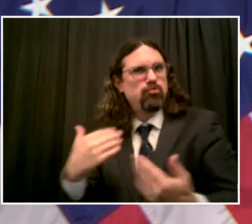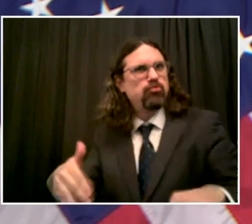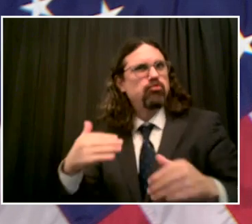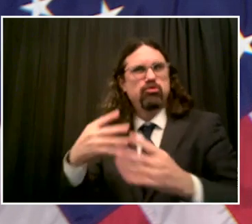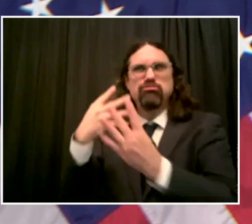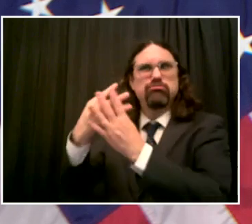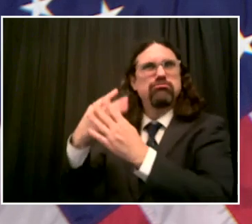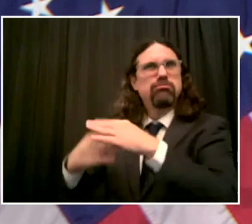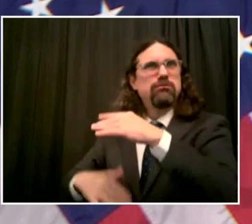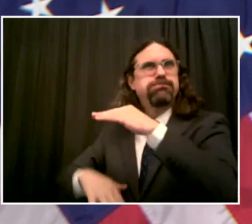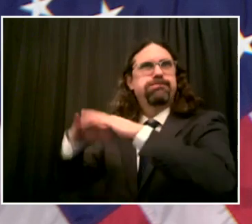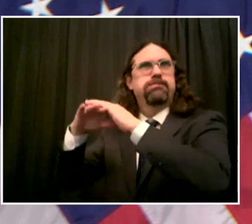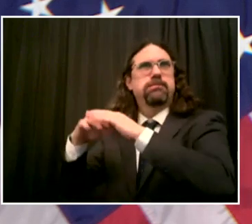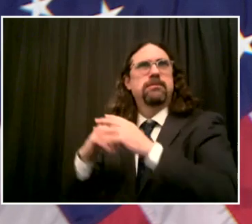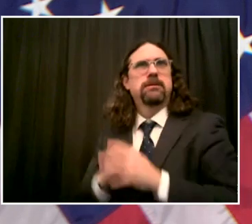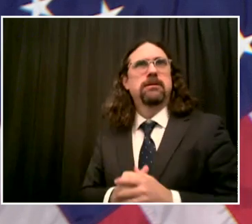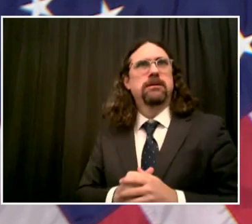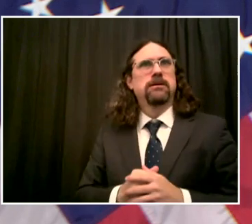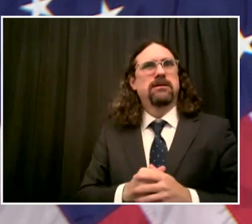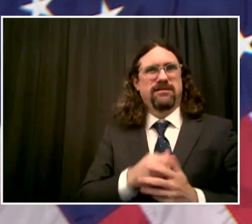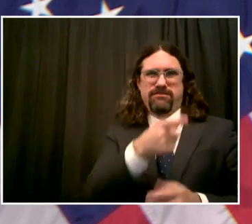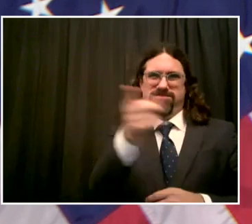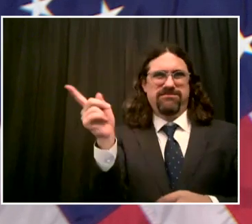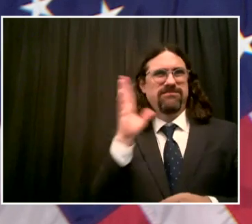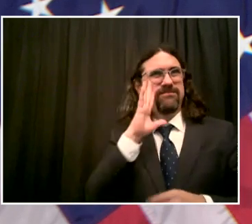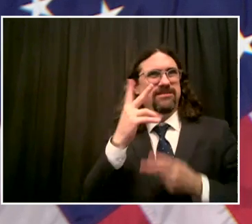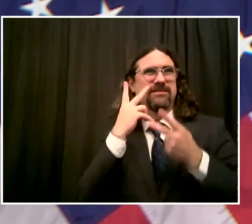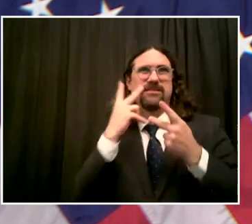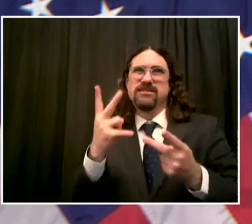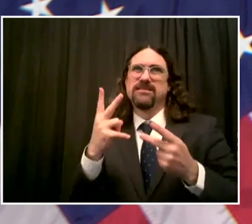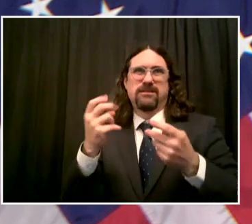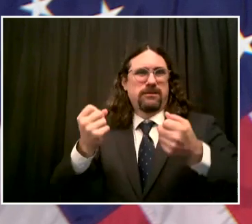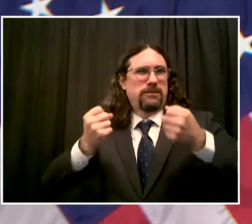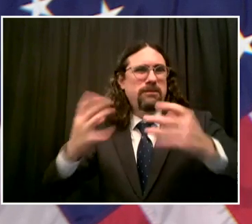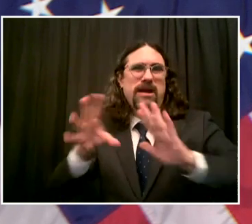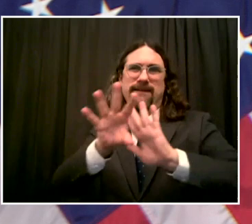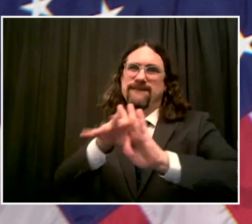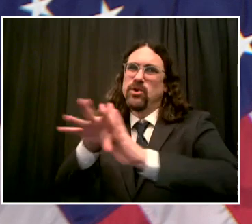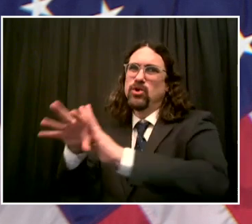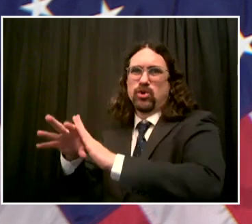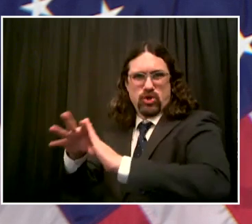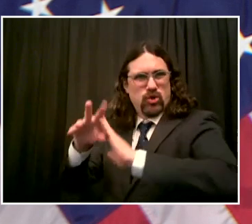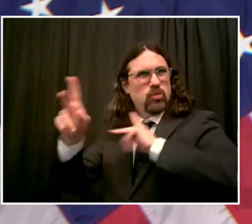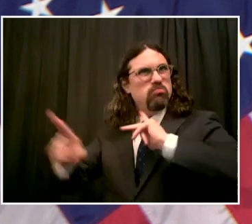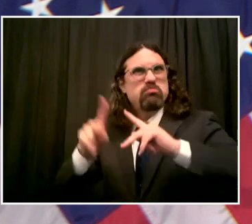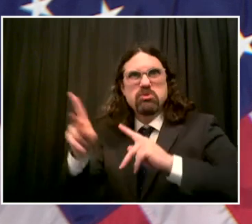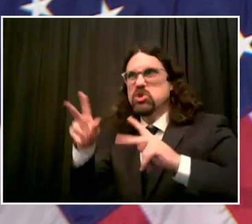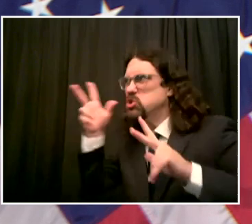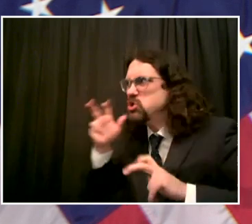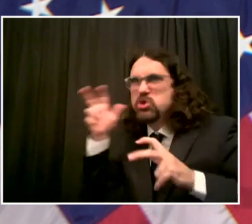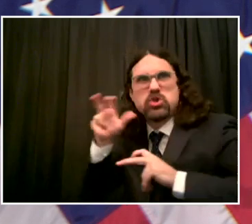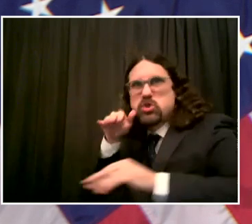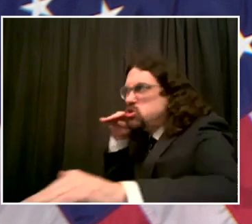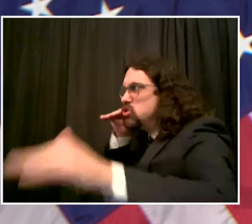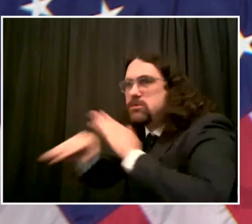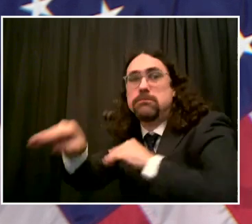LOOTING THERE WAS LASO 700 ARRESTS FOR THE SAME OFFENSES.